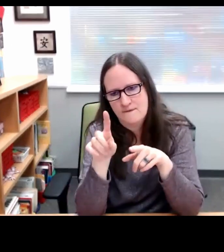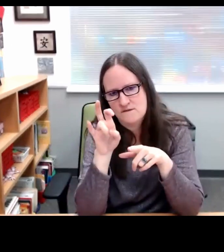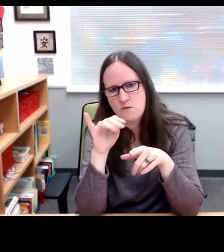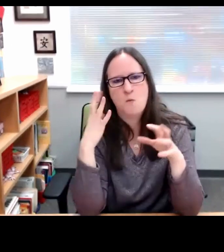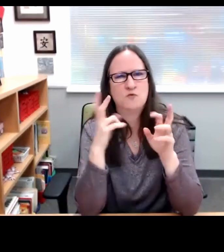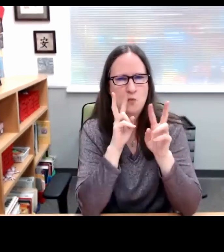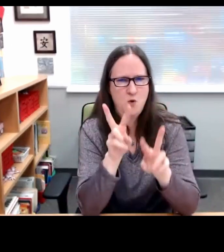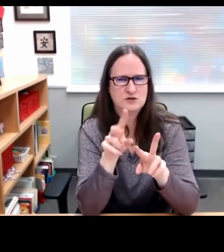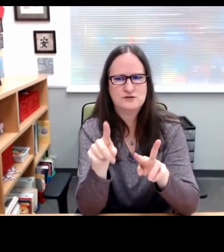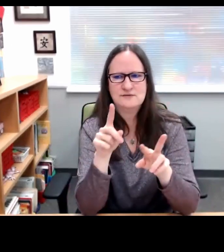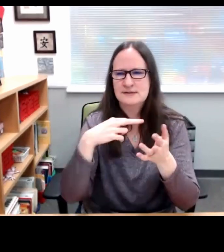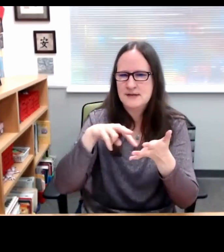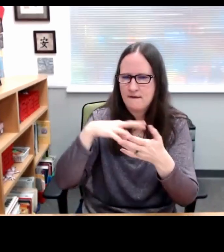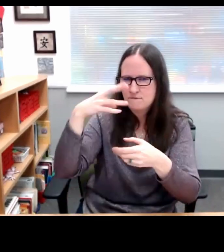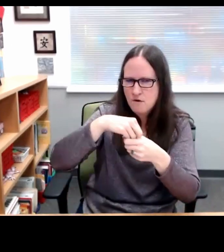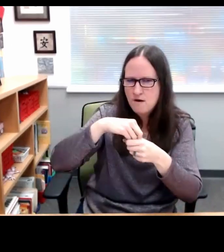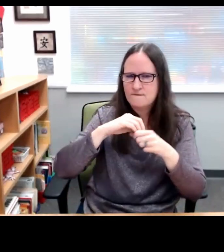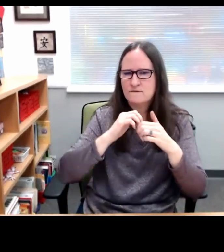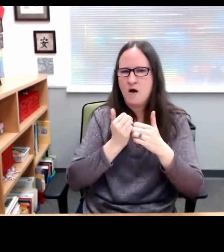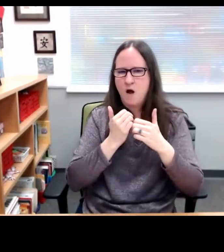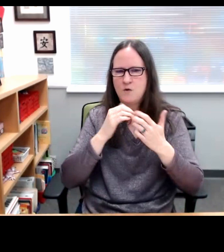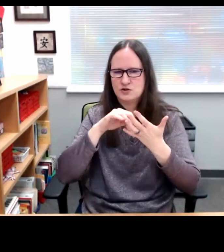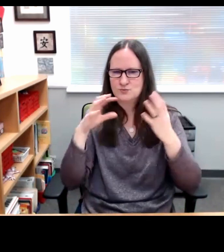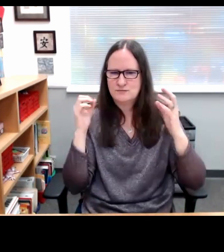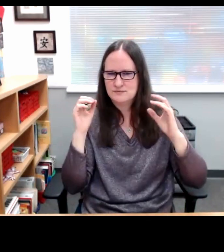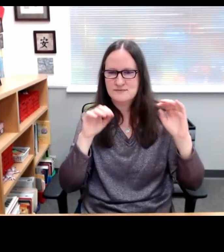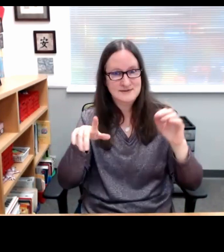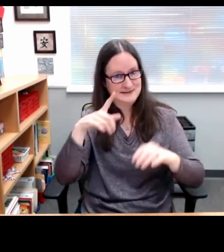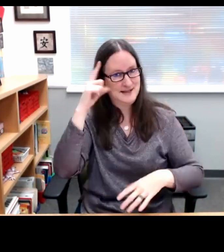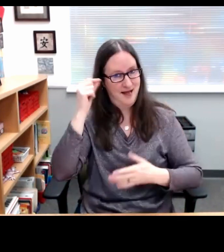it's an amazing video, so I want you to take a look at that. And there's dancing and you see